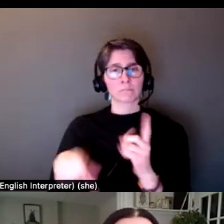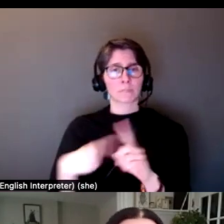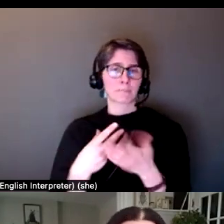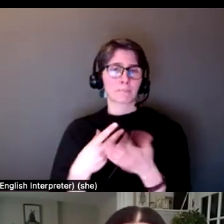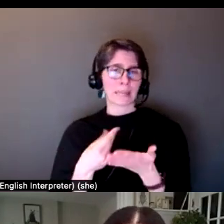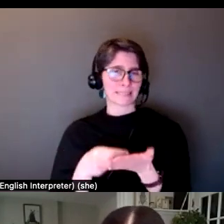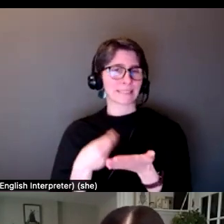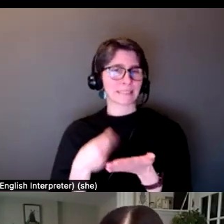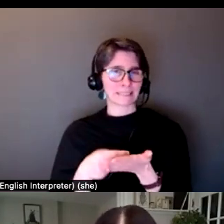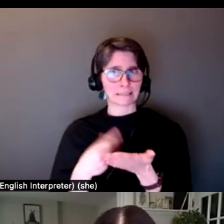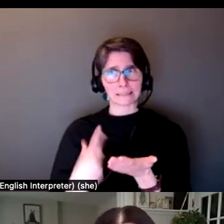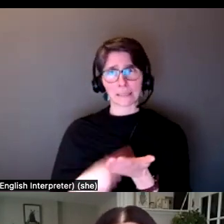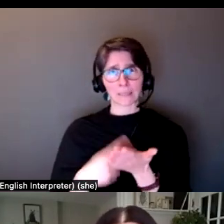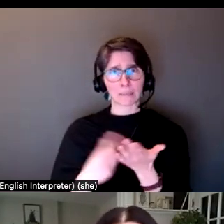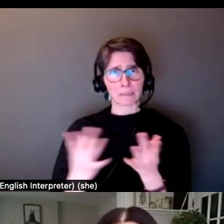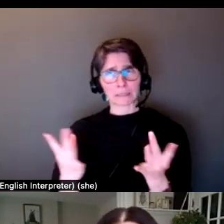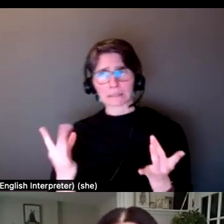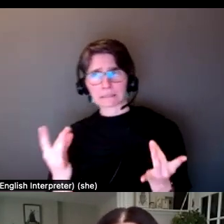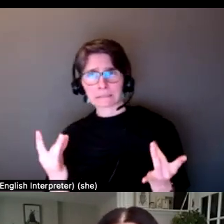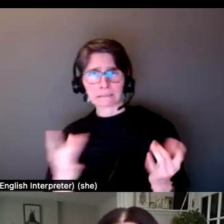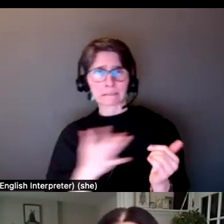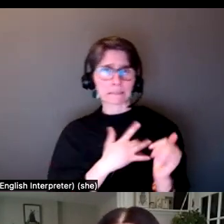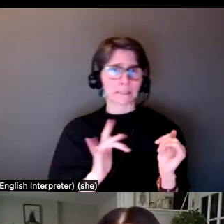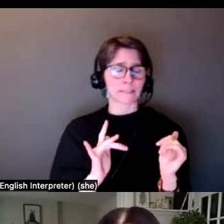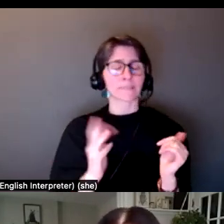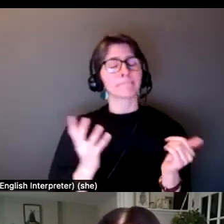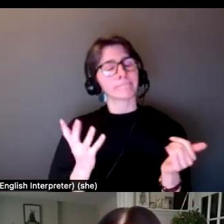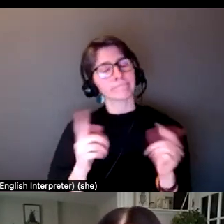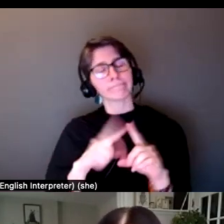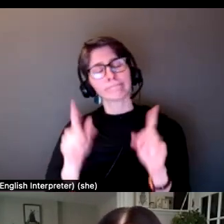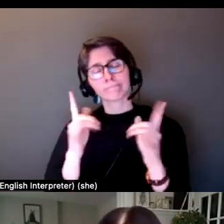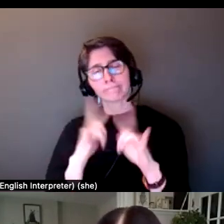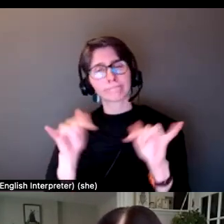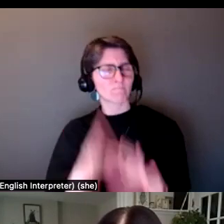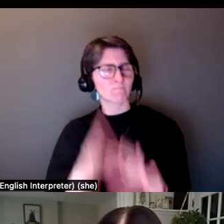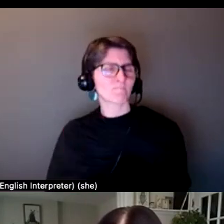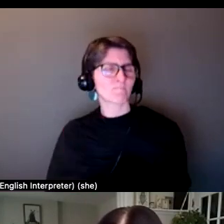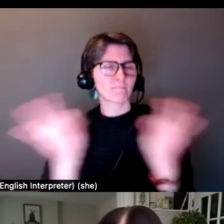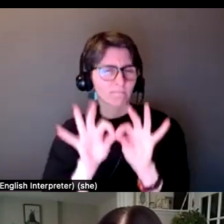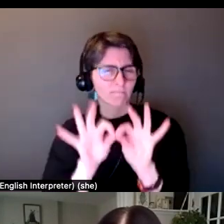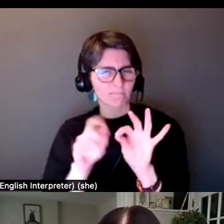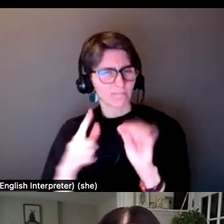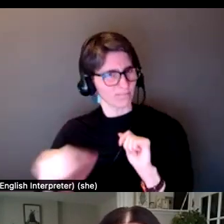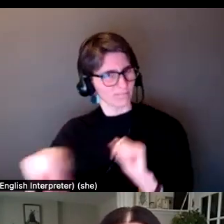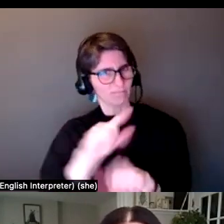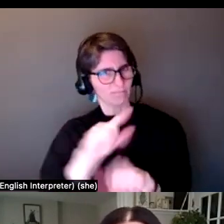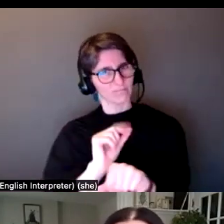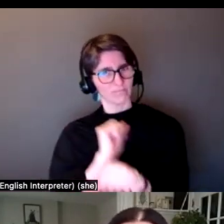sensitive topic, but I think it's an absolutely essential part of our working lives. And in